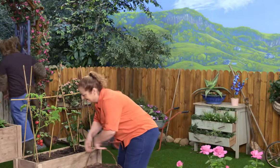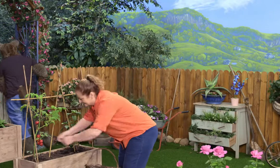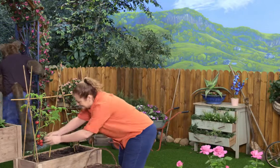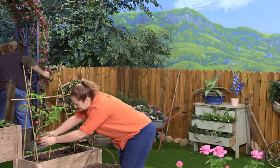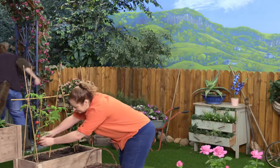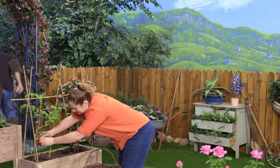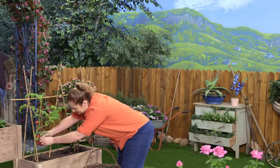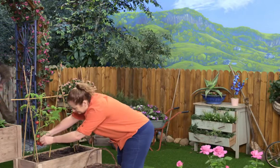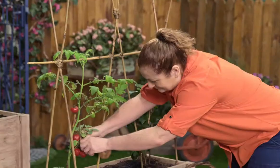Oh.